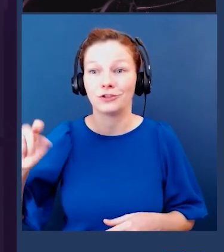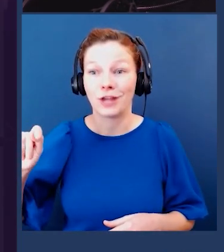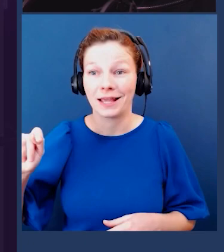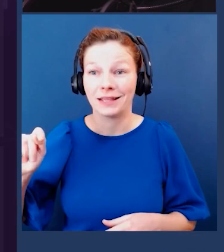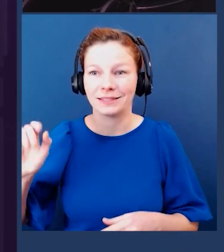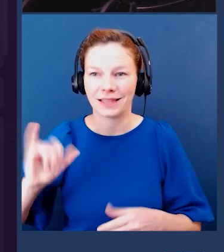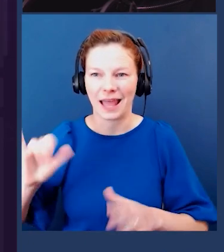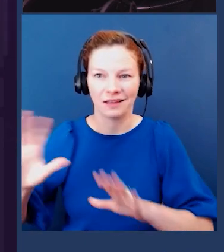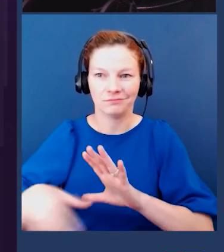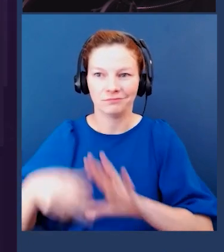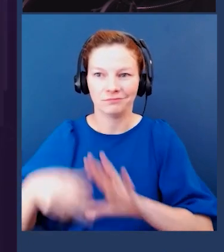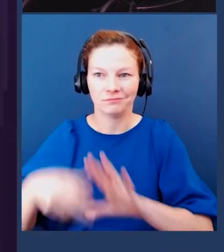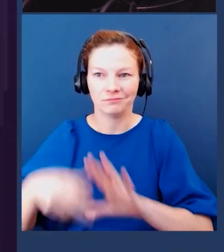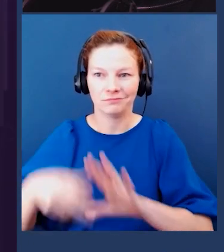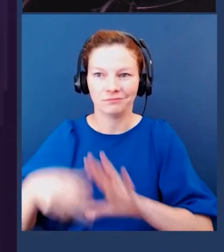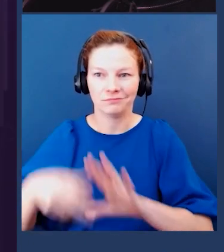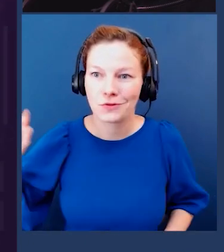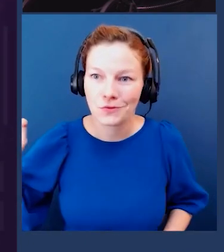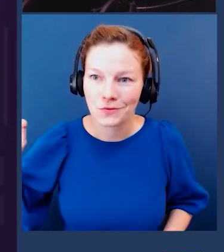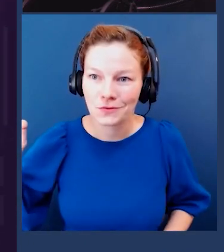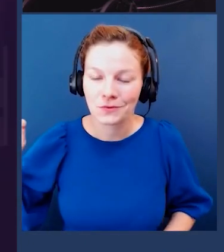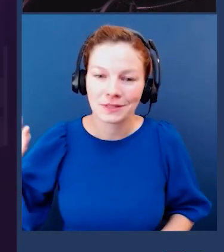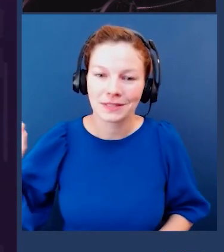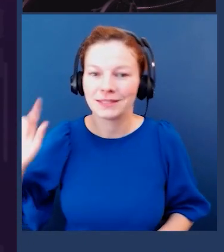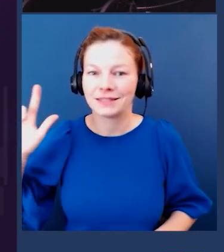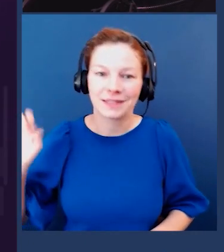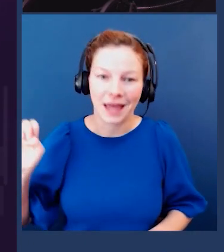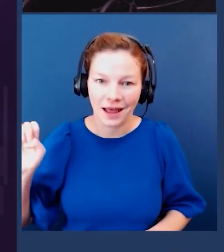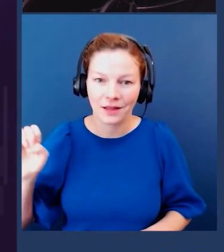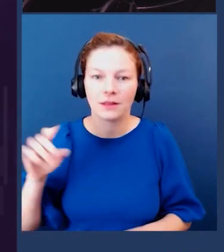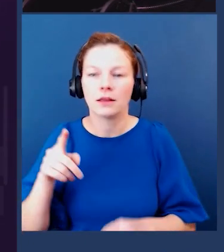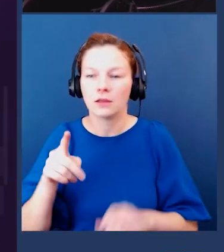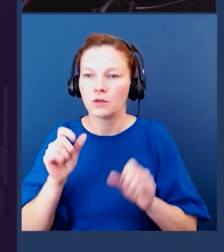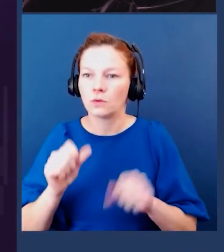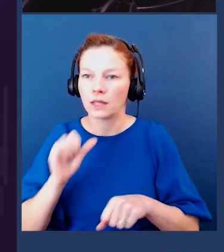you have this ability to establish this is my offers.